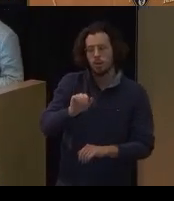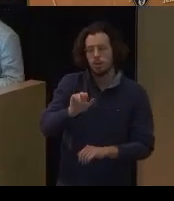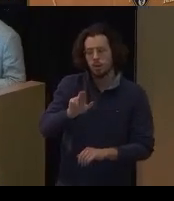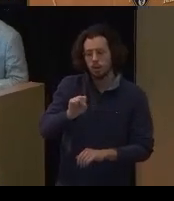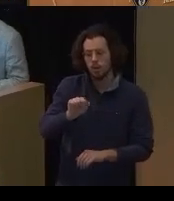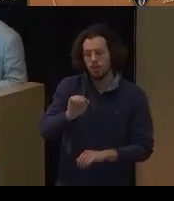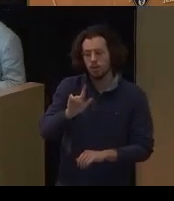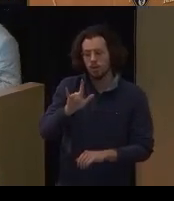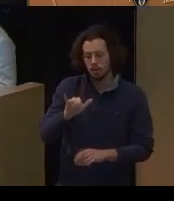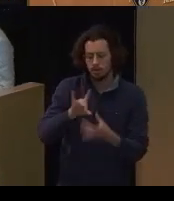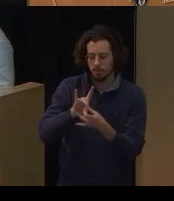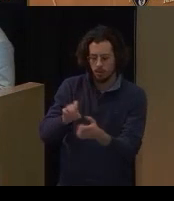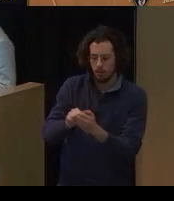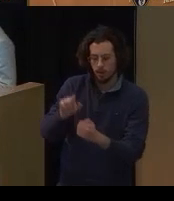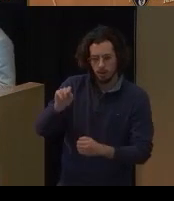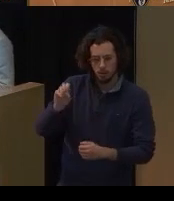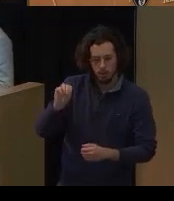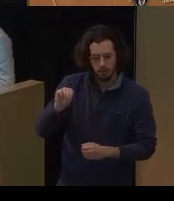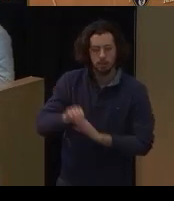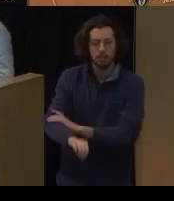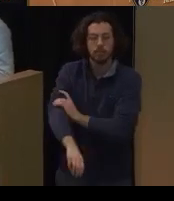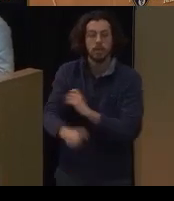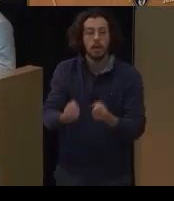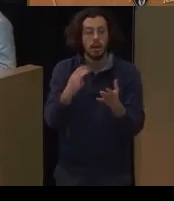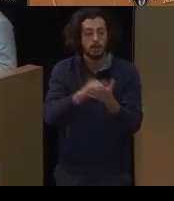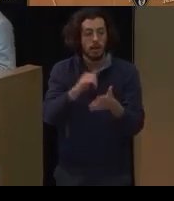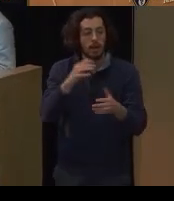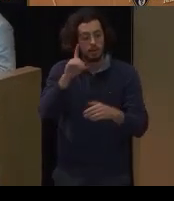um for theory of mind and a lot of those data come from lesion studies so folks with damage